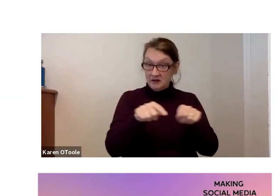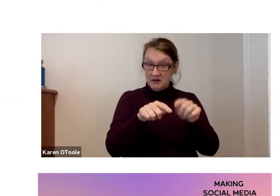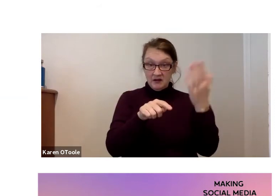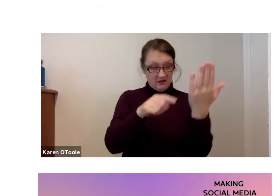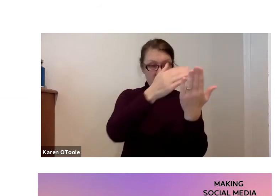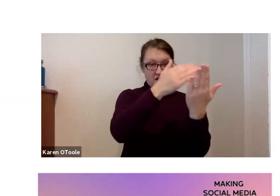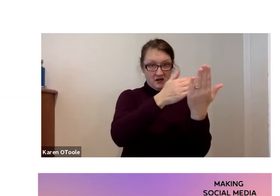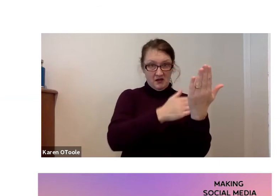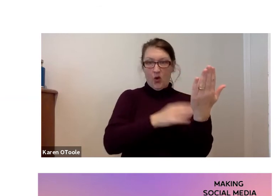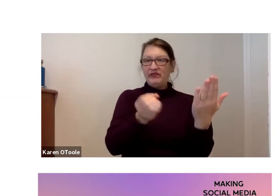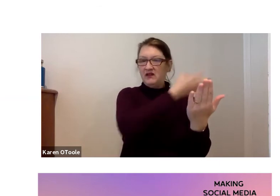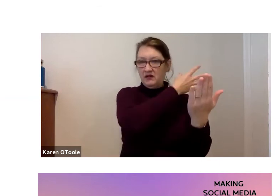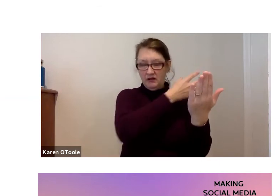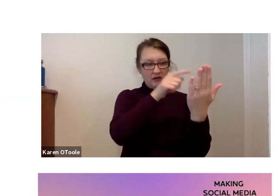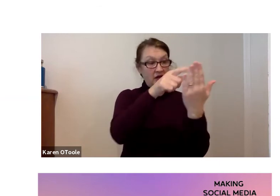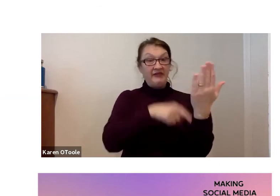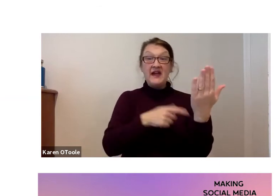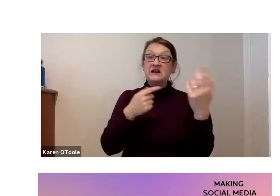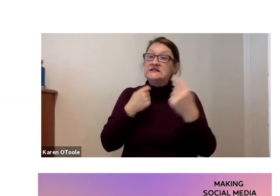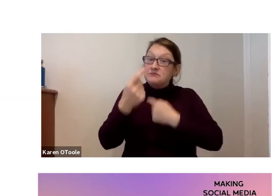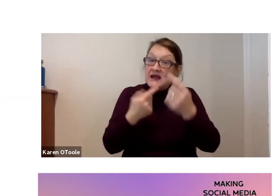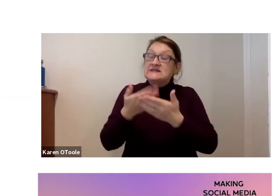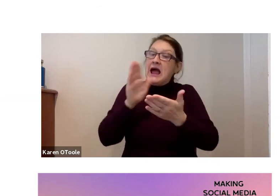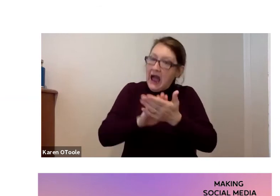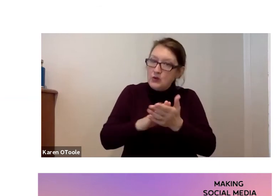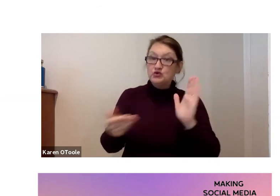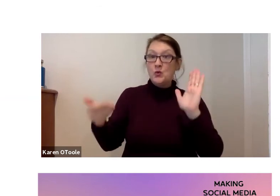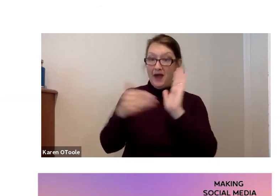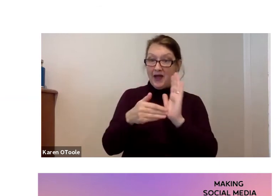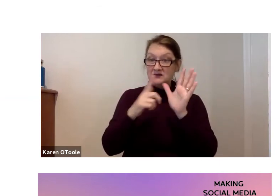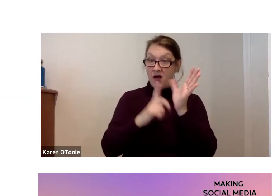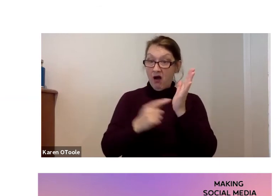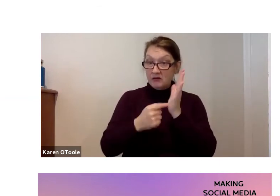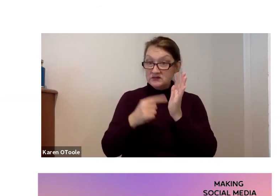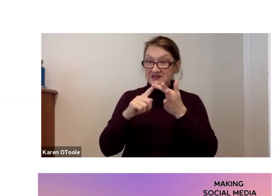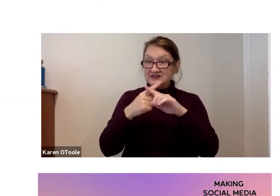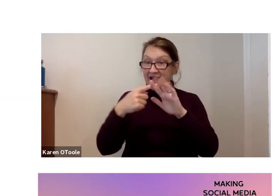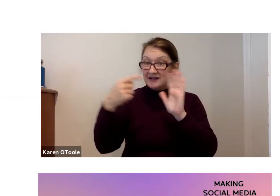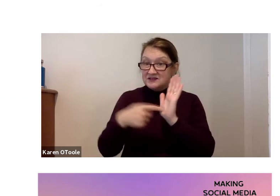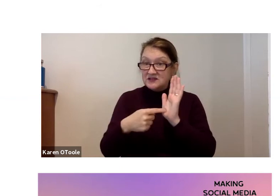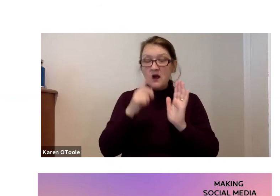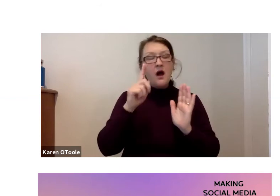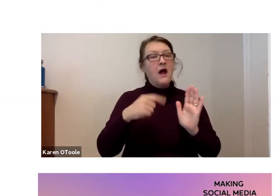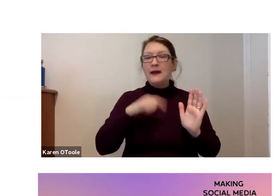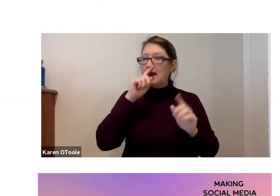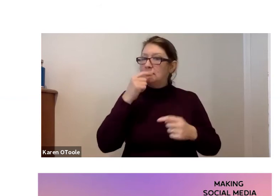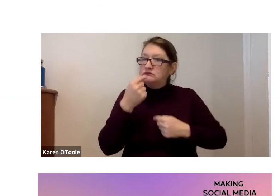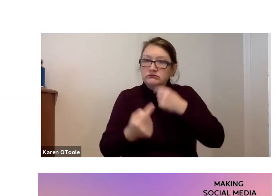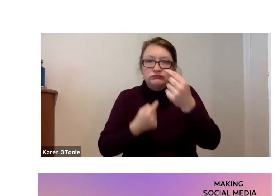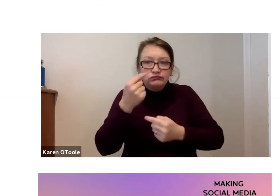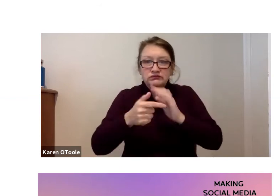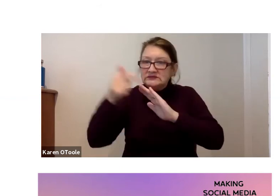I don't want to go into it to briefly, to detailed I should say.